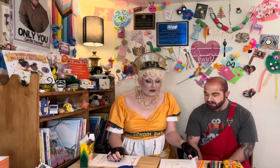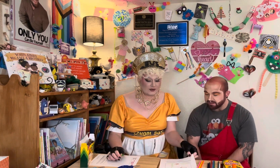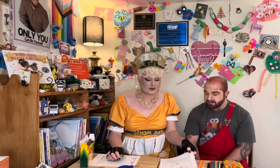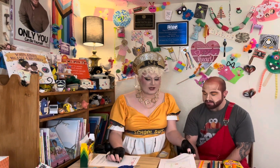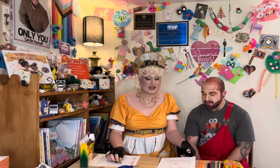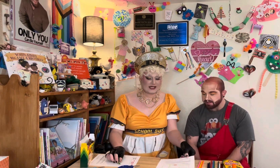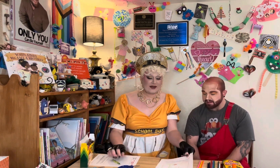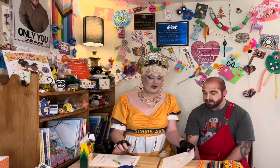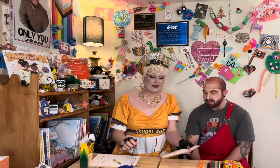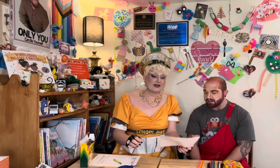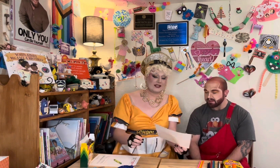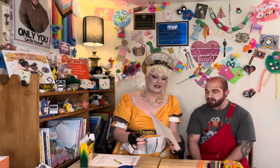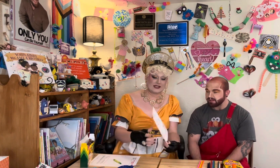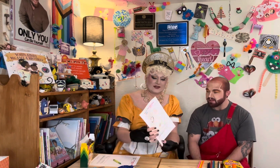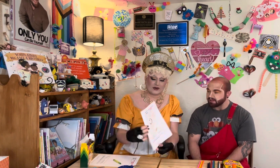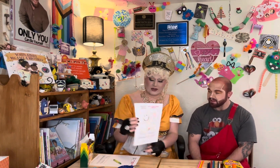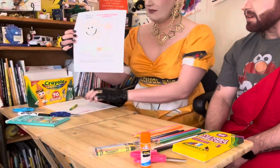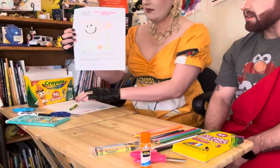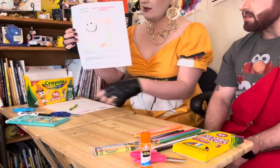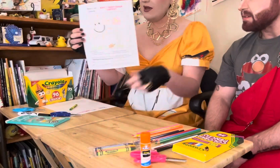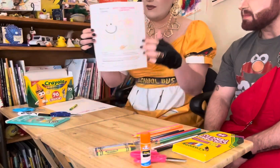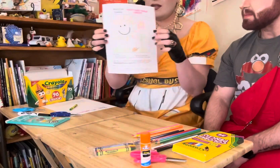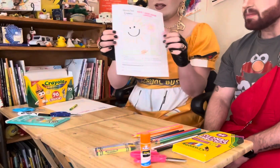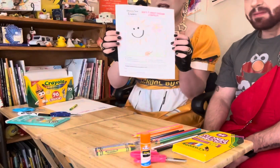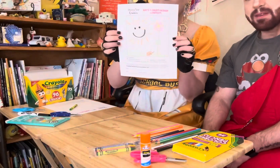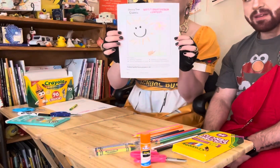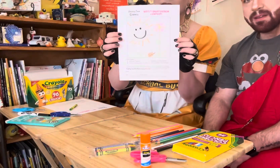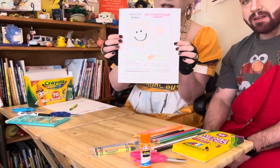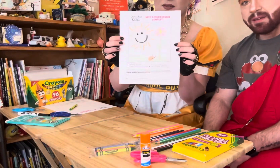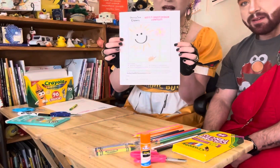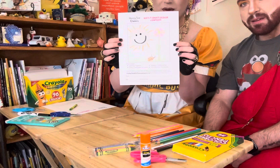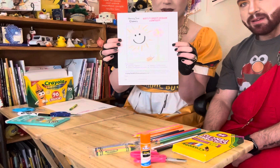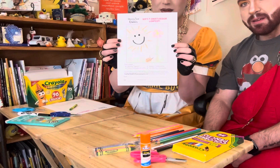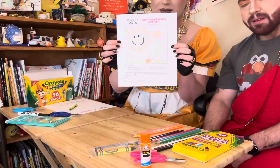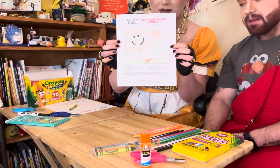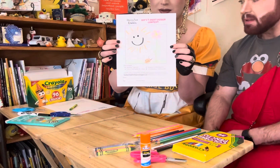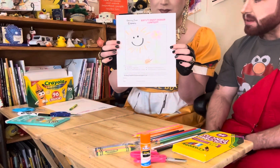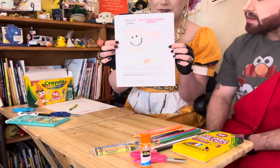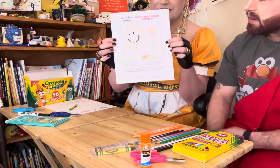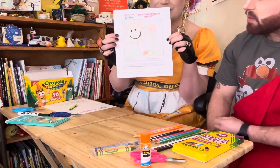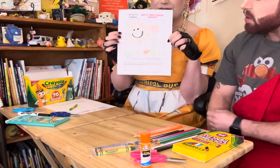Who's working together in this photo of the happy sun and the flower? BUSTER: Let's see.